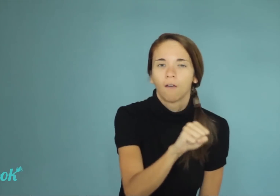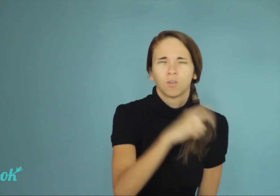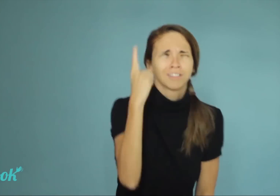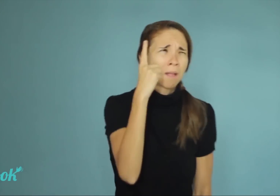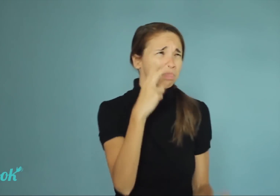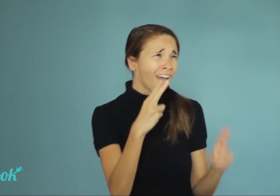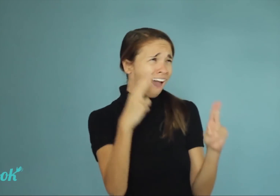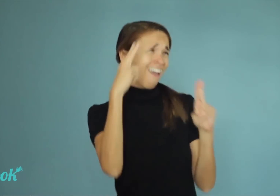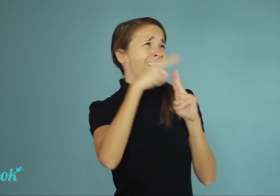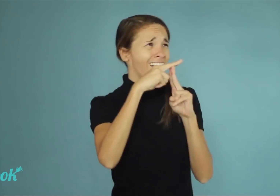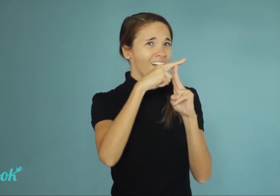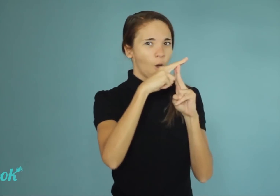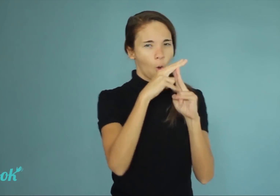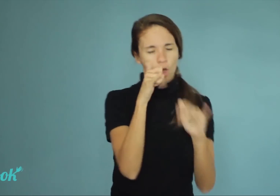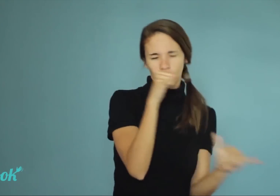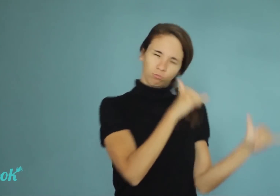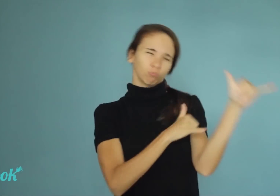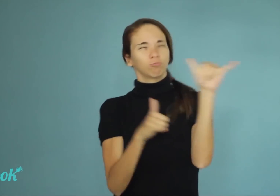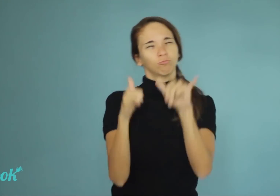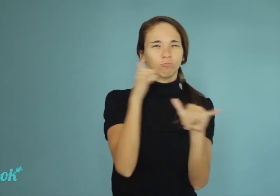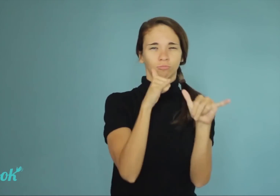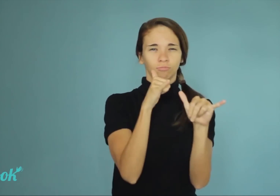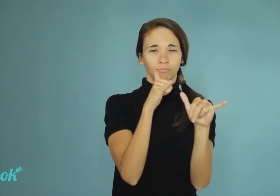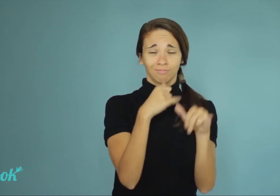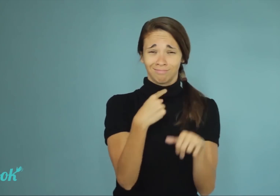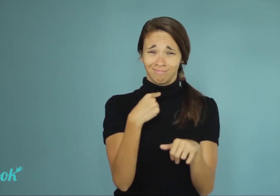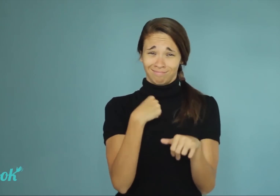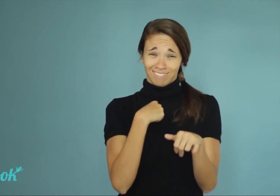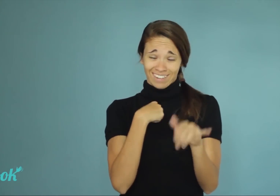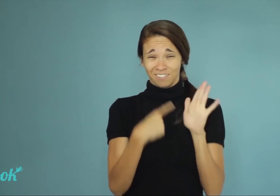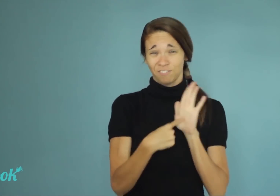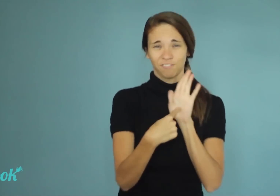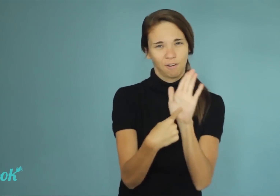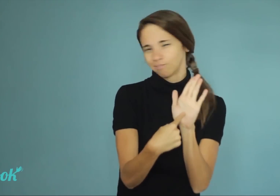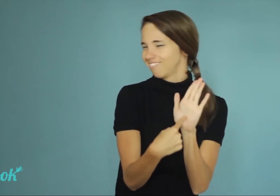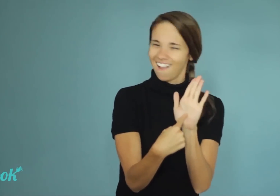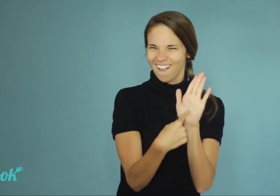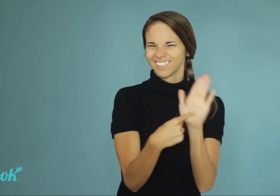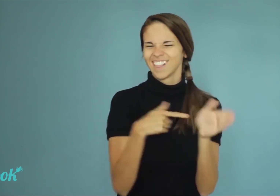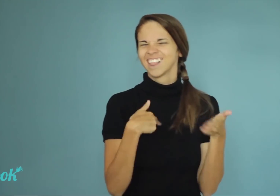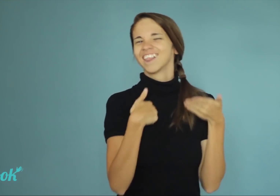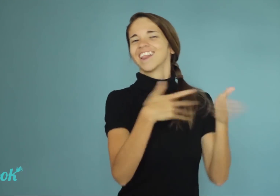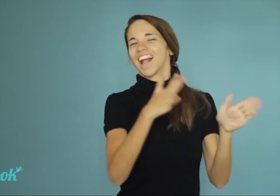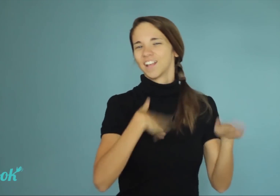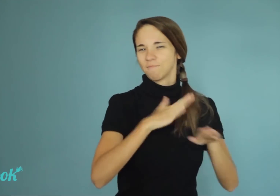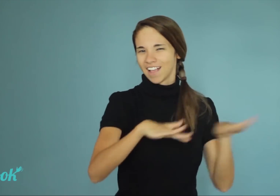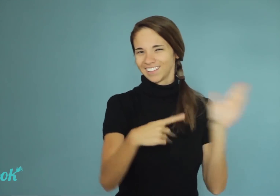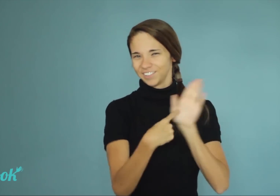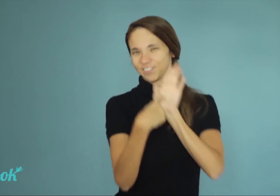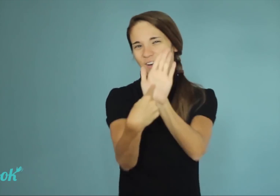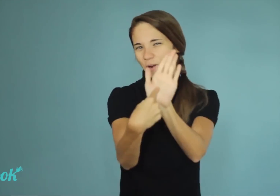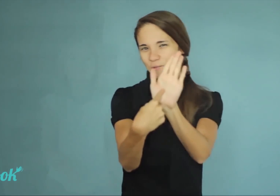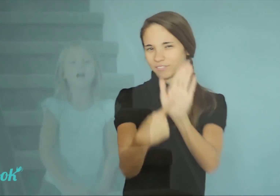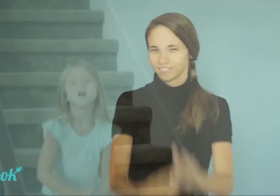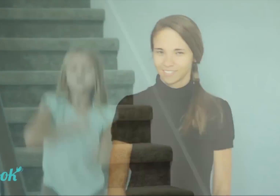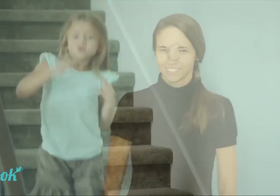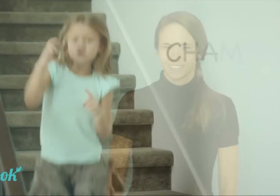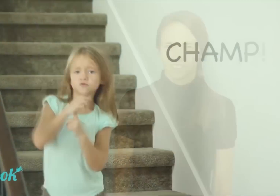Or when something is just top of the line and way cool. Now, I’m not gonna show you how to use it…I’m gonna let my kids show you.